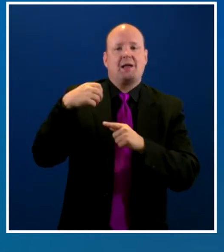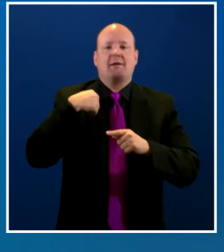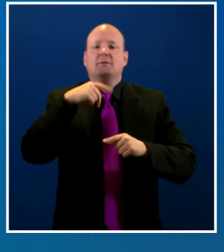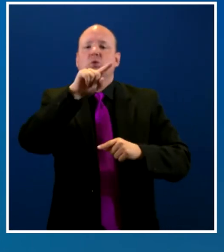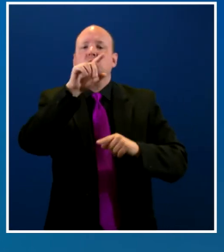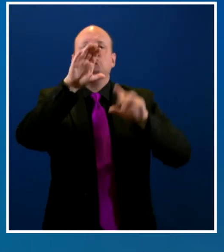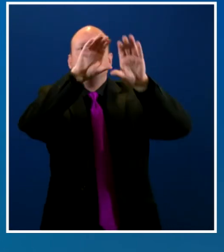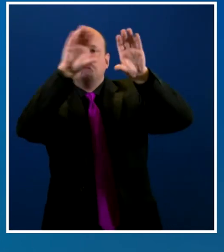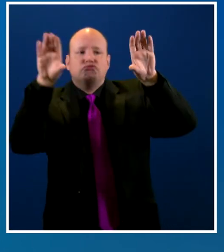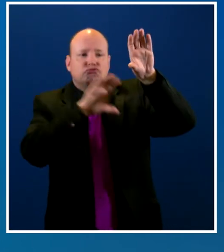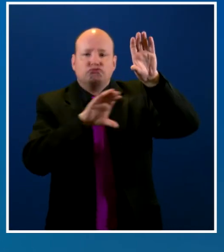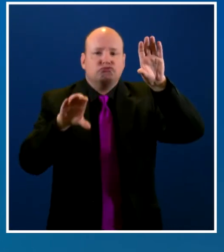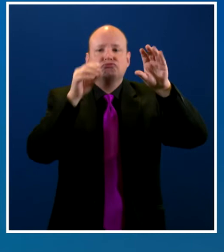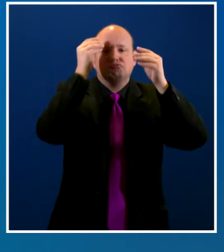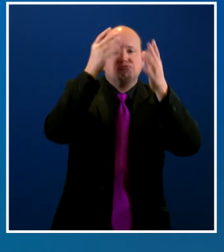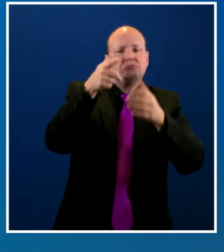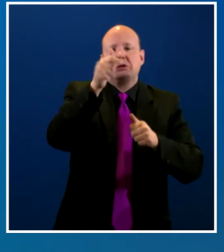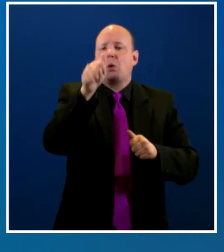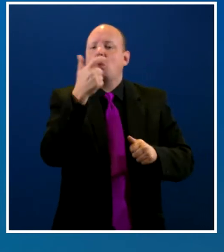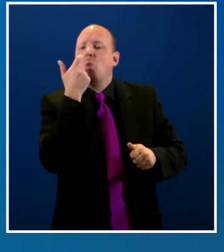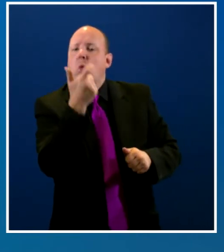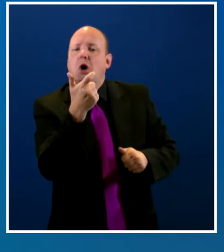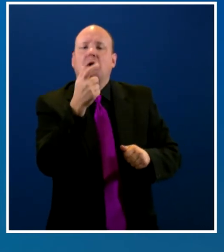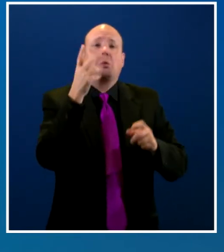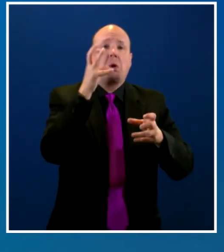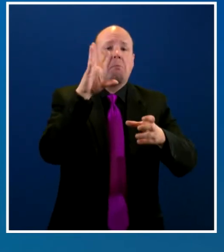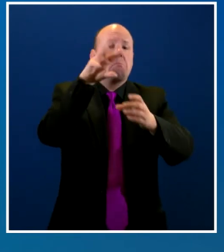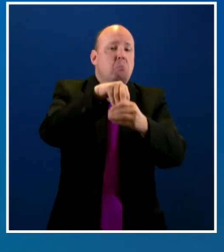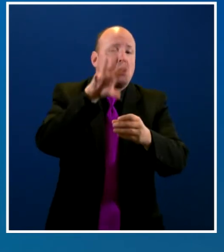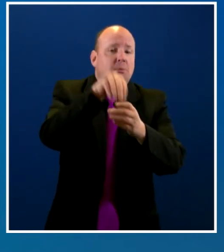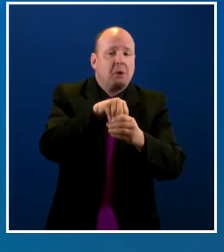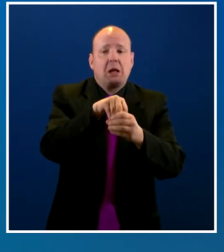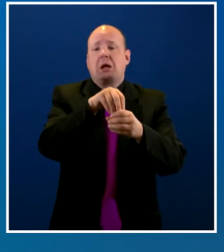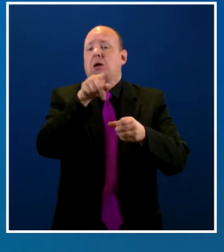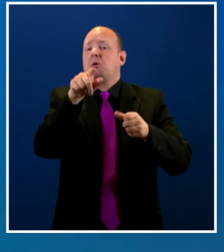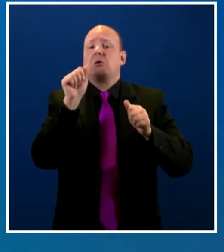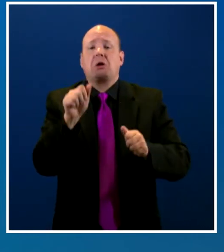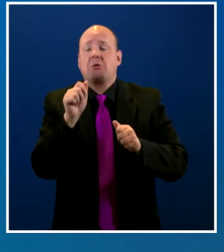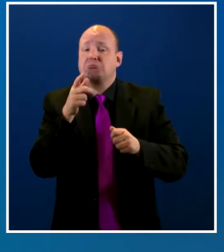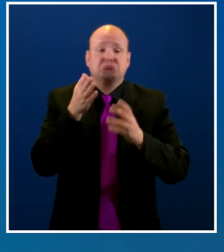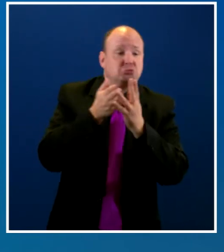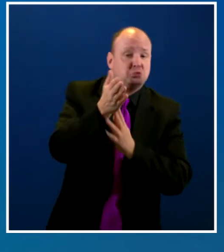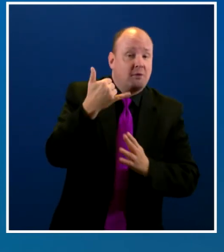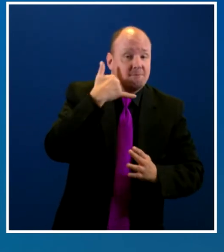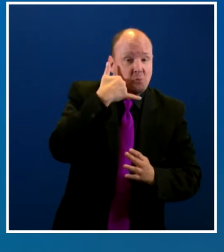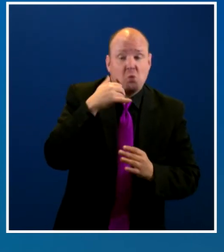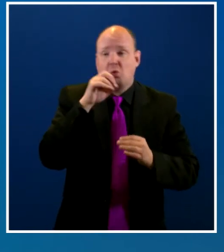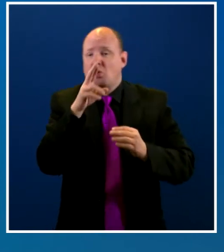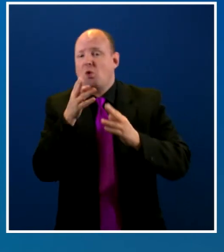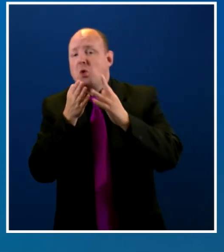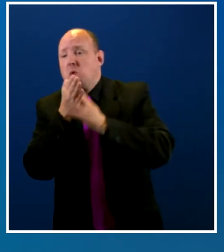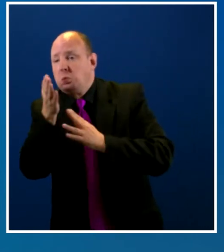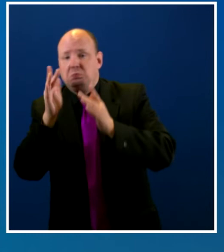the public to attend by phone or web. City leaders continue to follow the guidance of local public